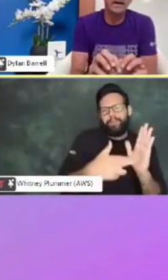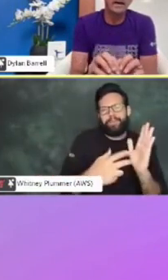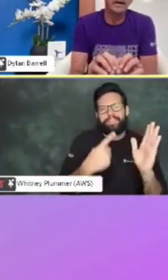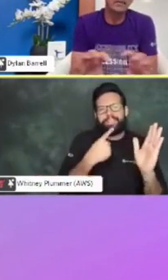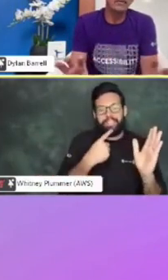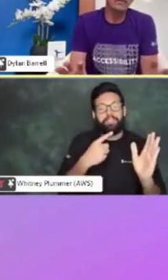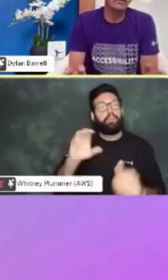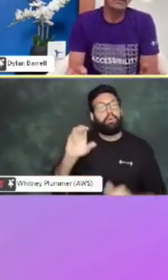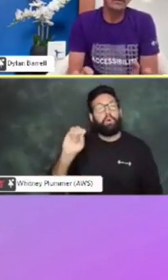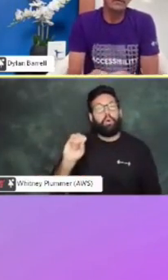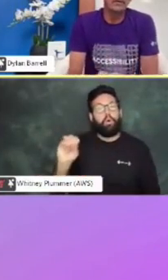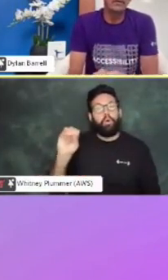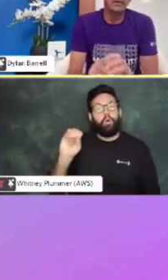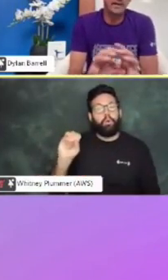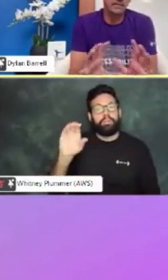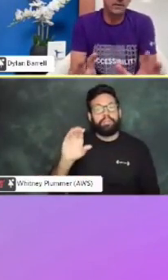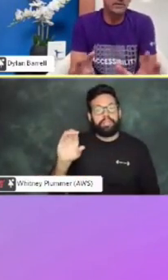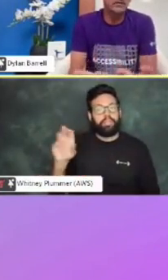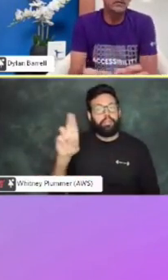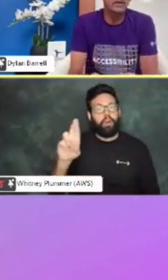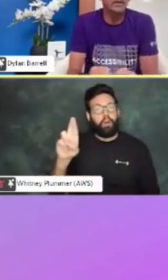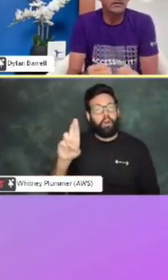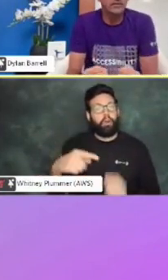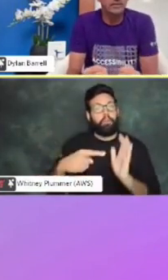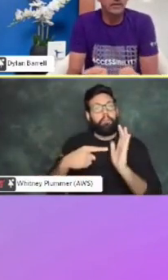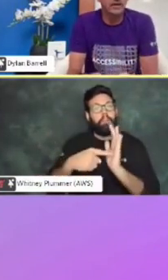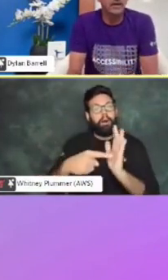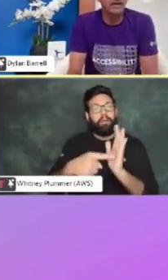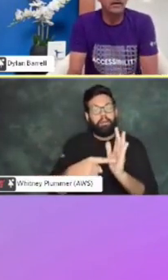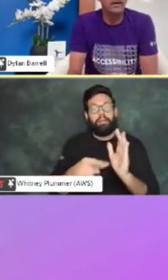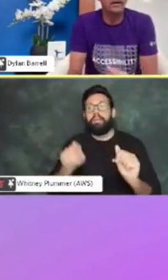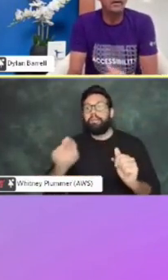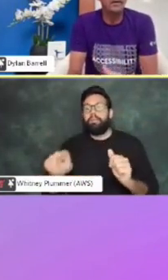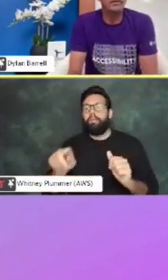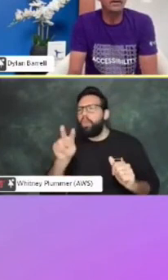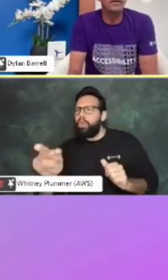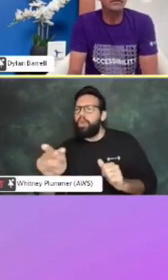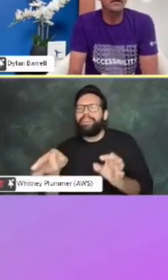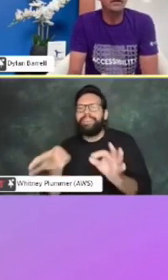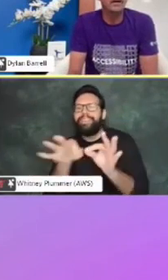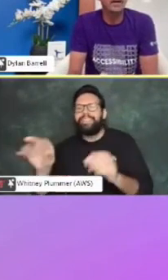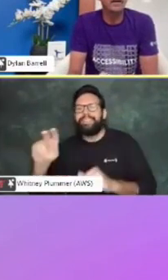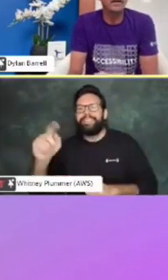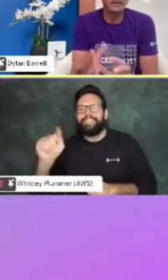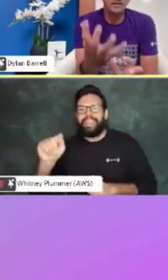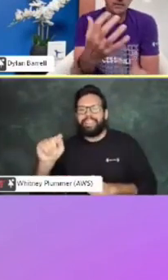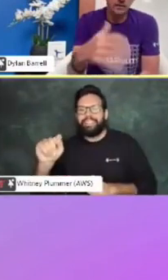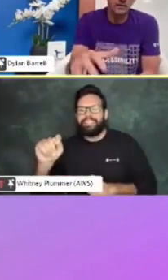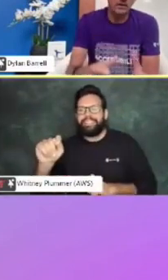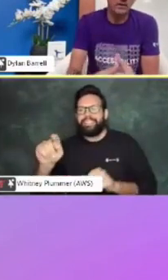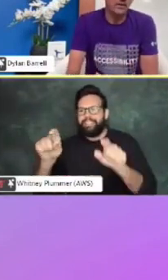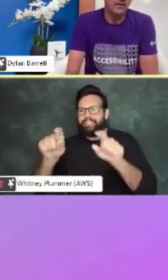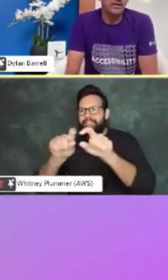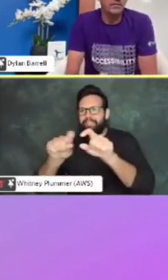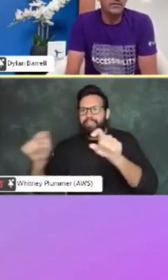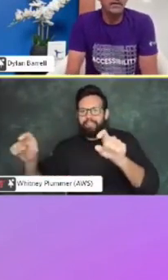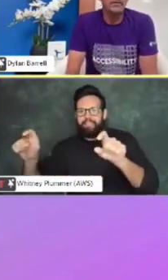and turns the text on the screen into text, the image into text,